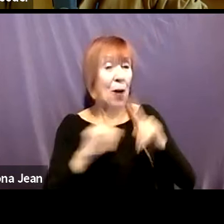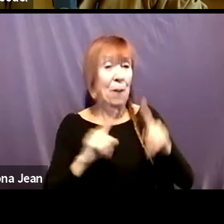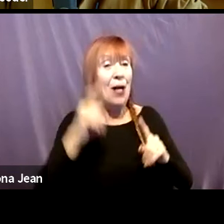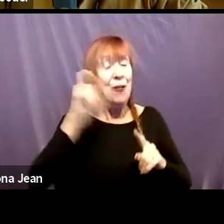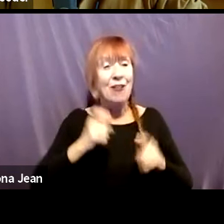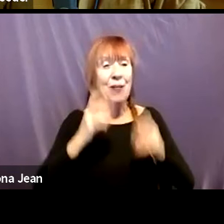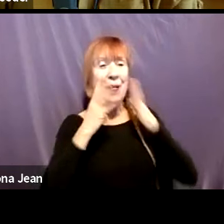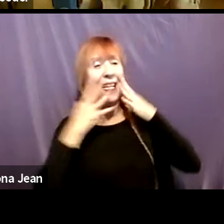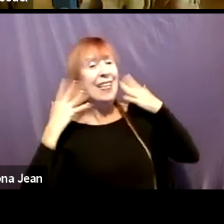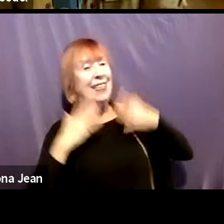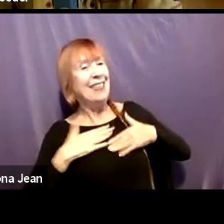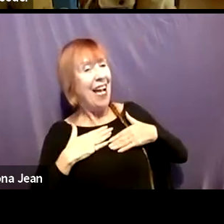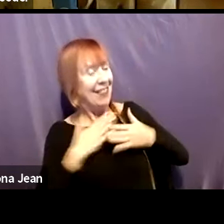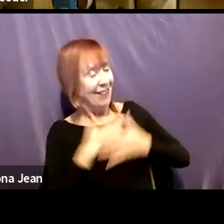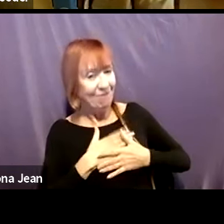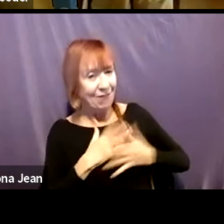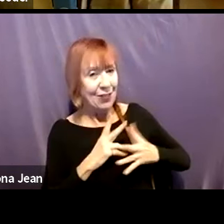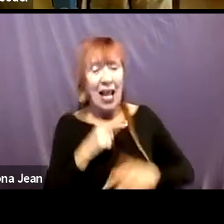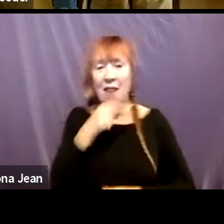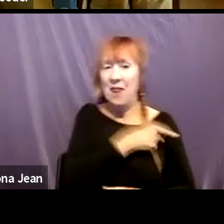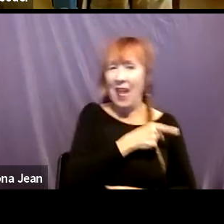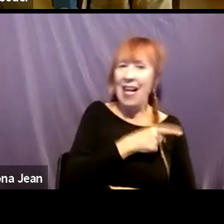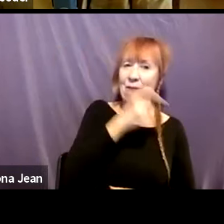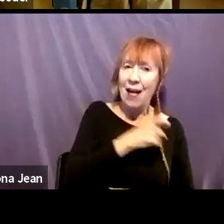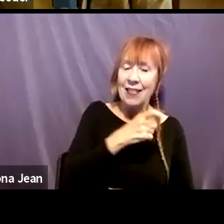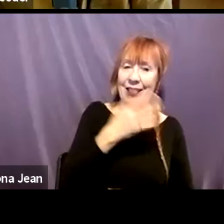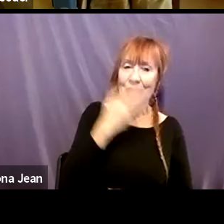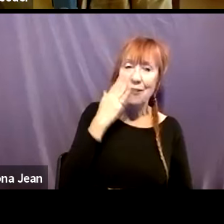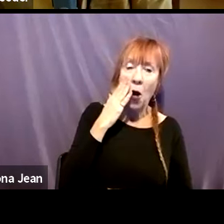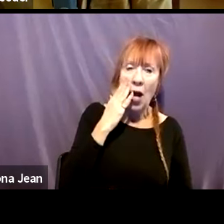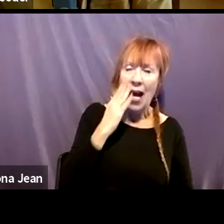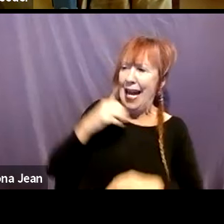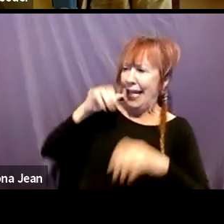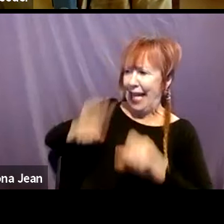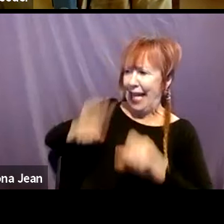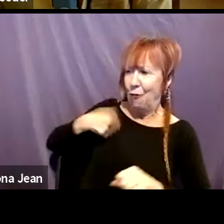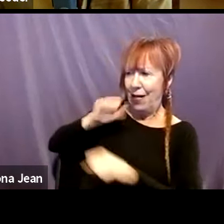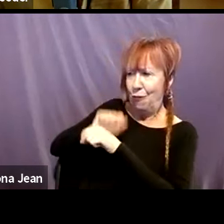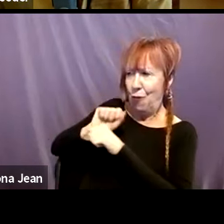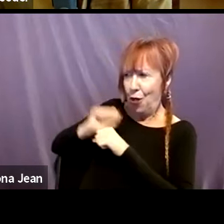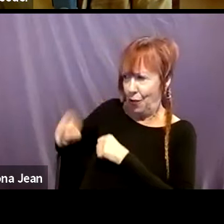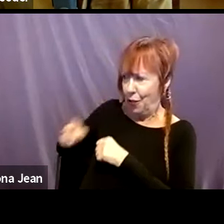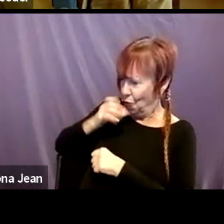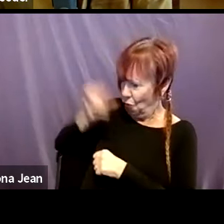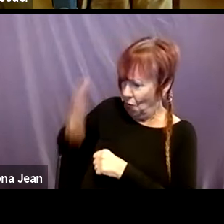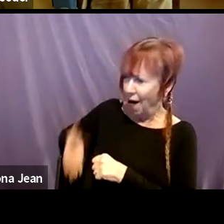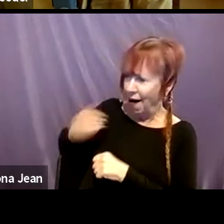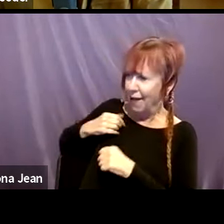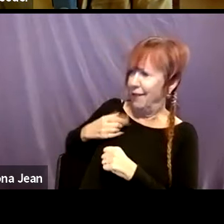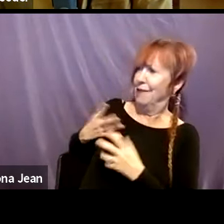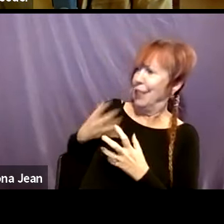Like they want to know, can we work with you? Who are you? So when you get into your pitch,